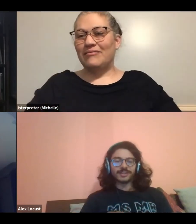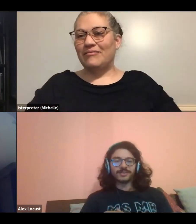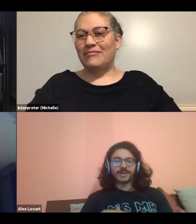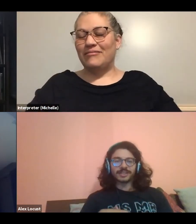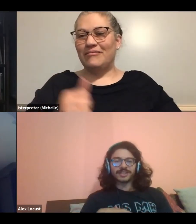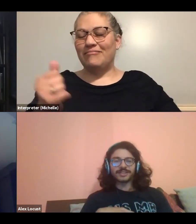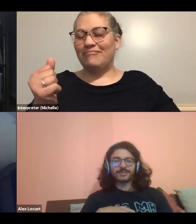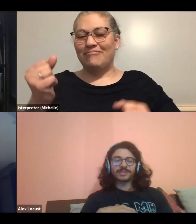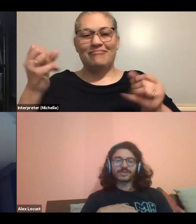Alex Locust: really involved in.